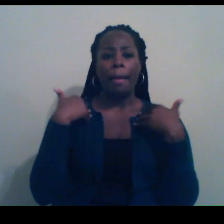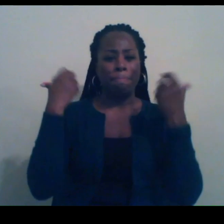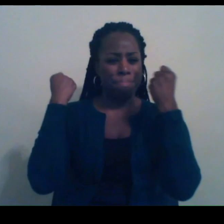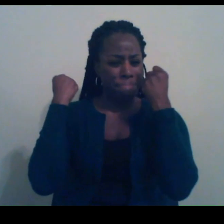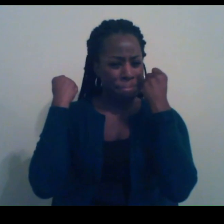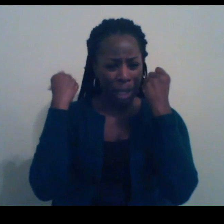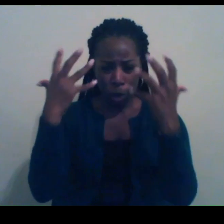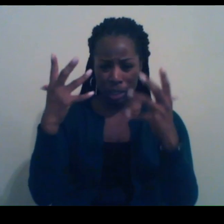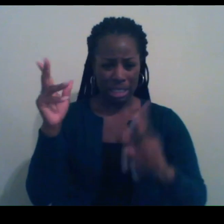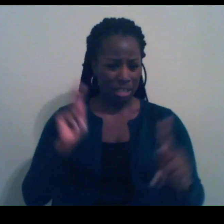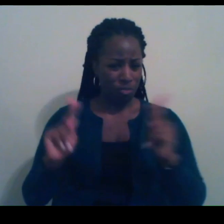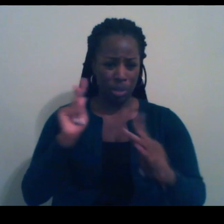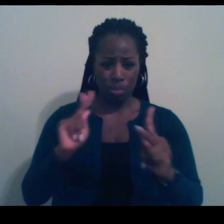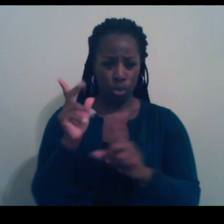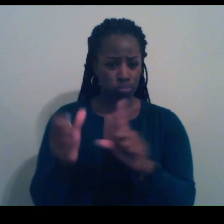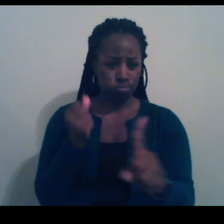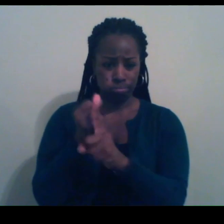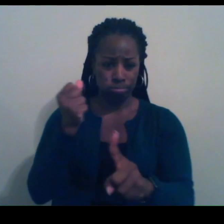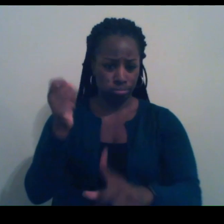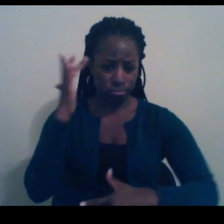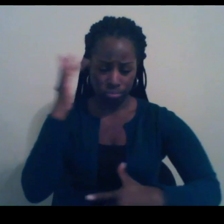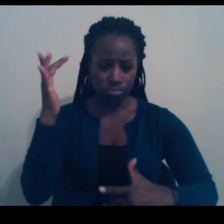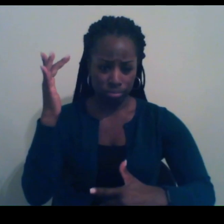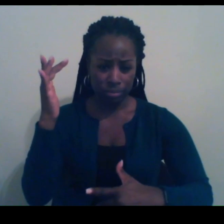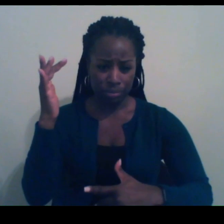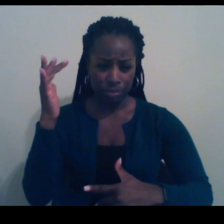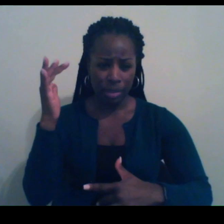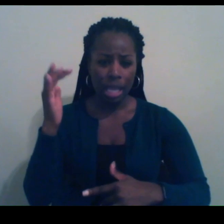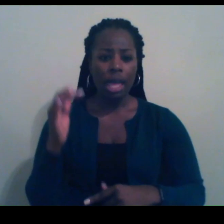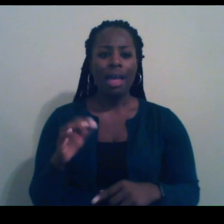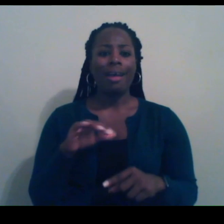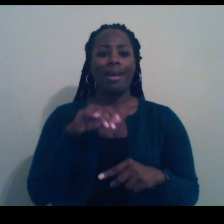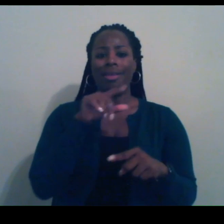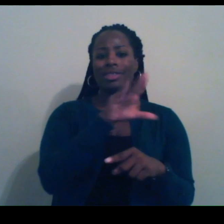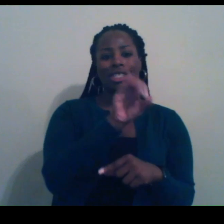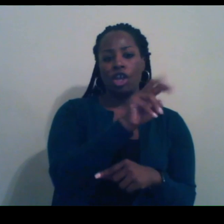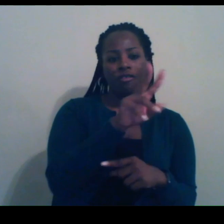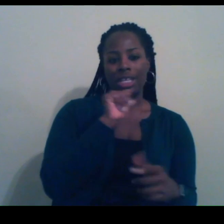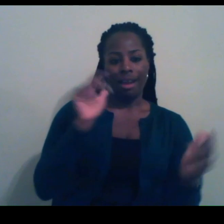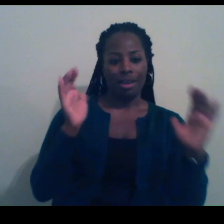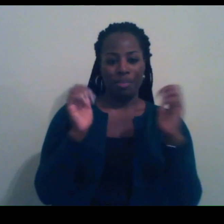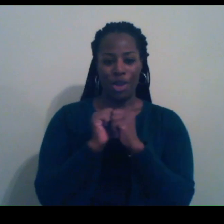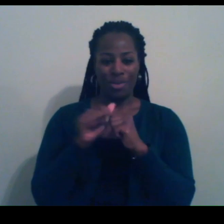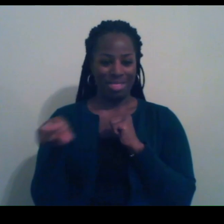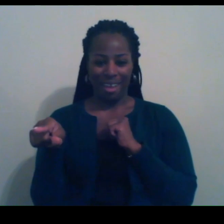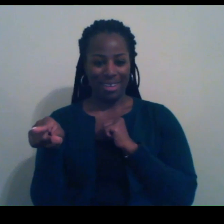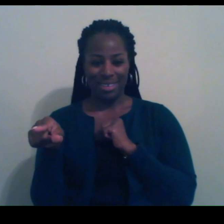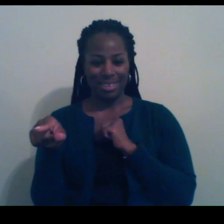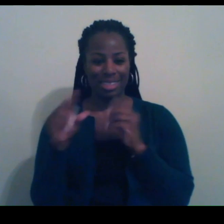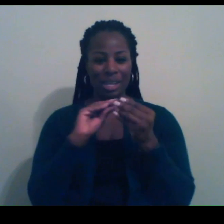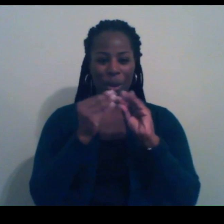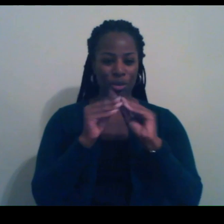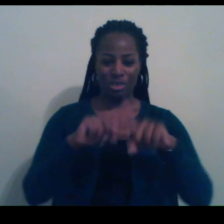so that's what they're that's how they are thinking about this and we're just gonna keep working with them we don't have a view as to whether they should